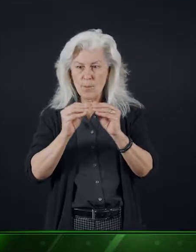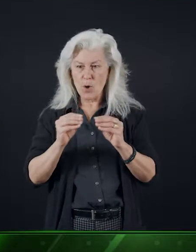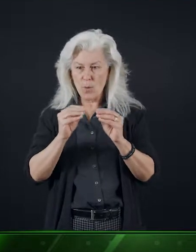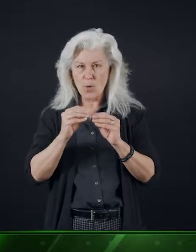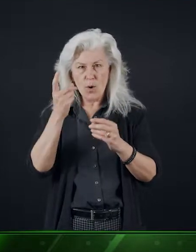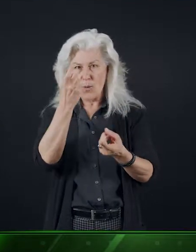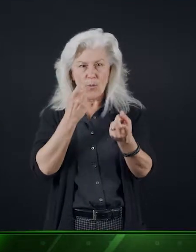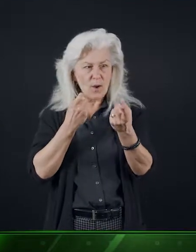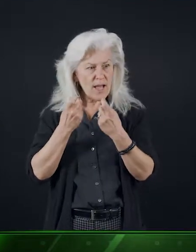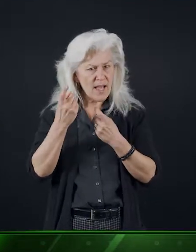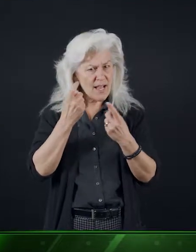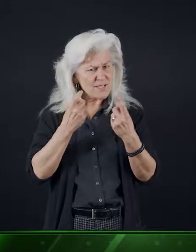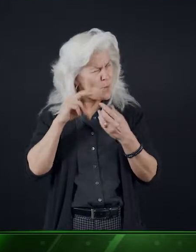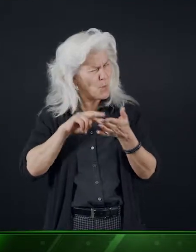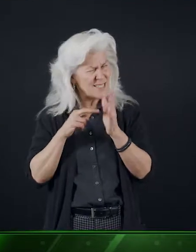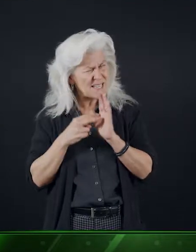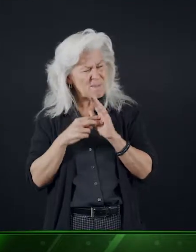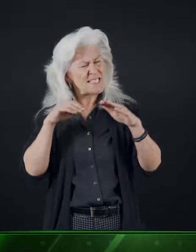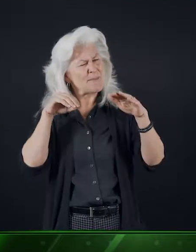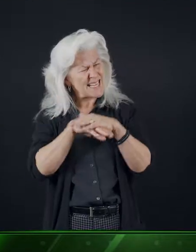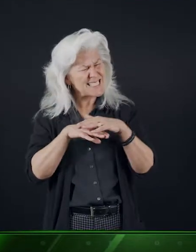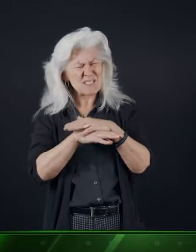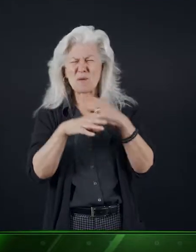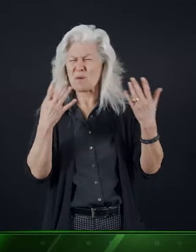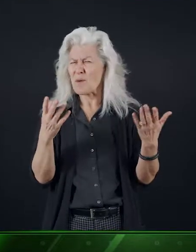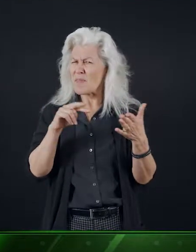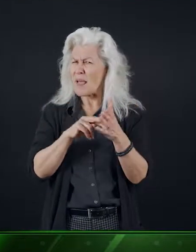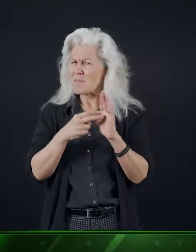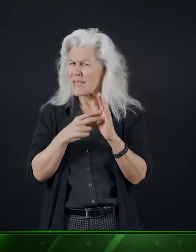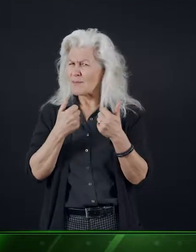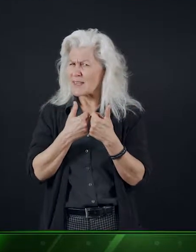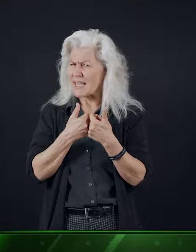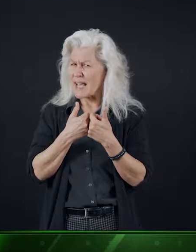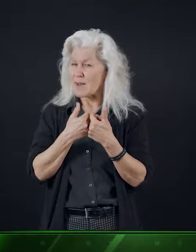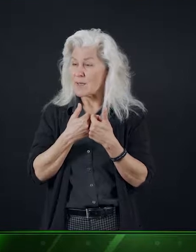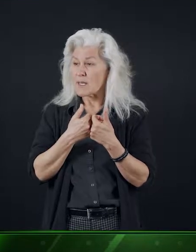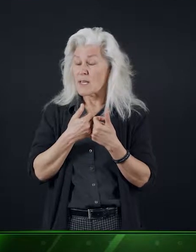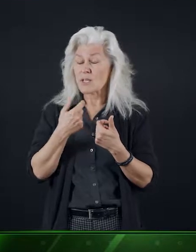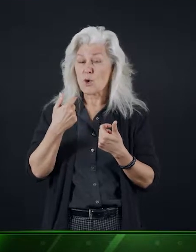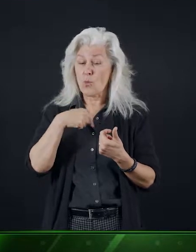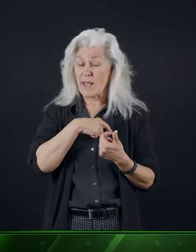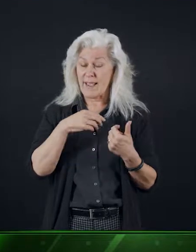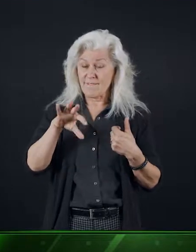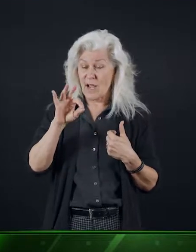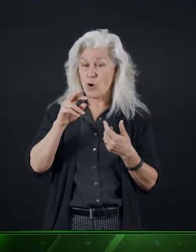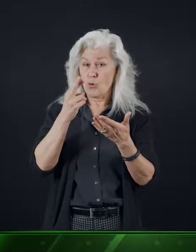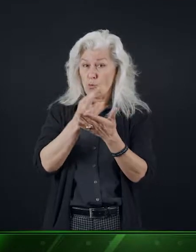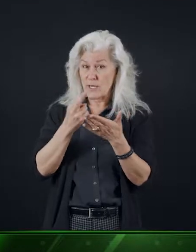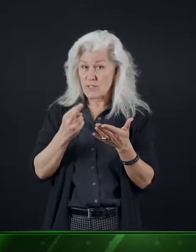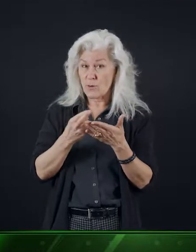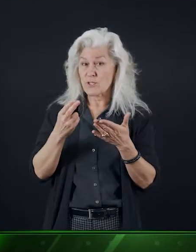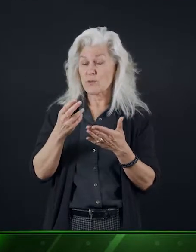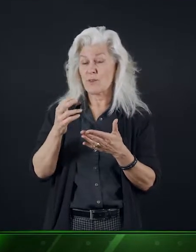of what it really means to be accessible in gaming, resulting in resources like the Xbox Accessibility Guidelines.